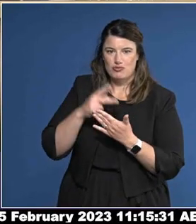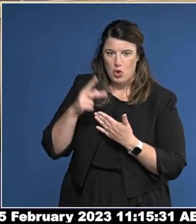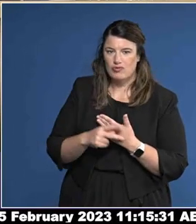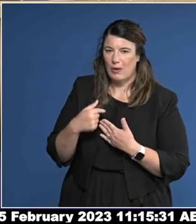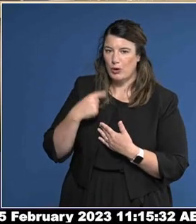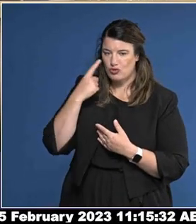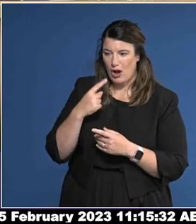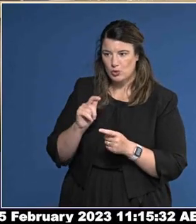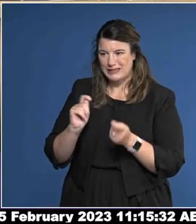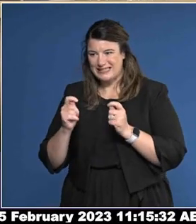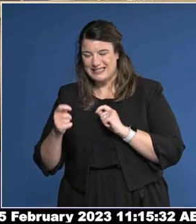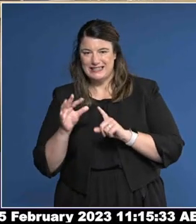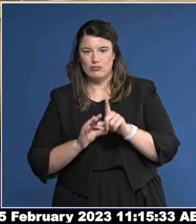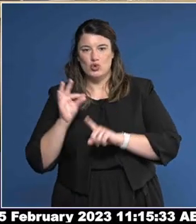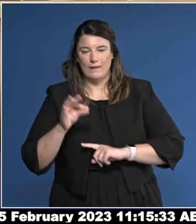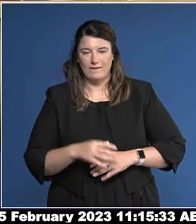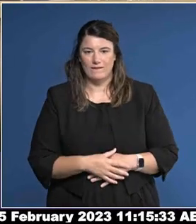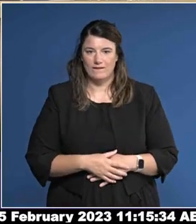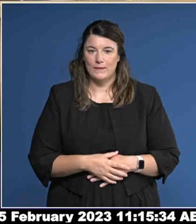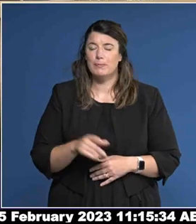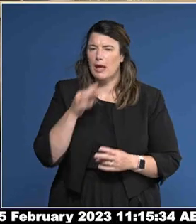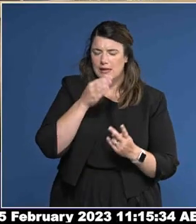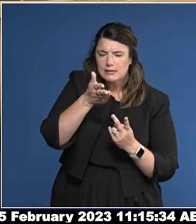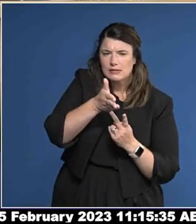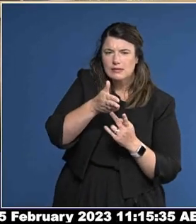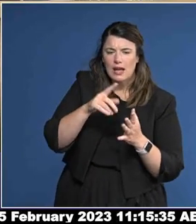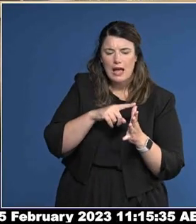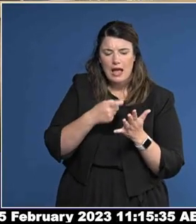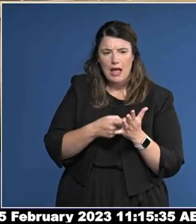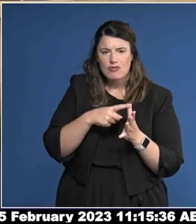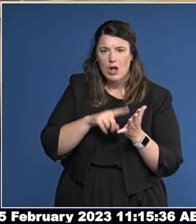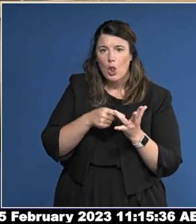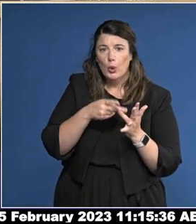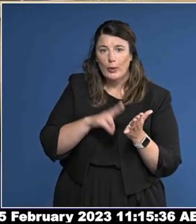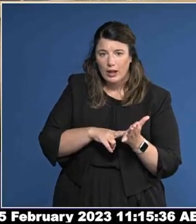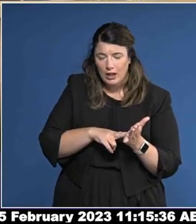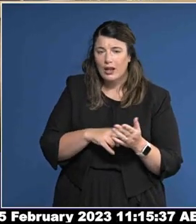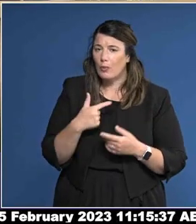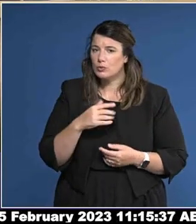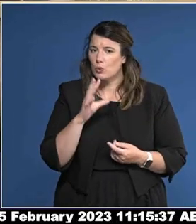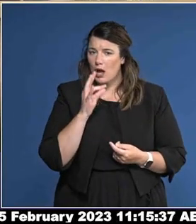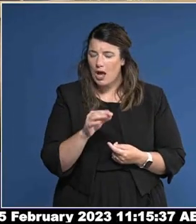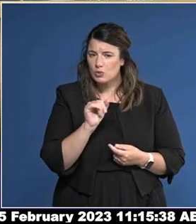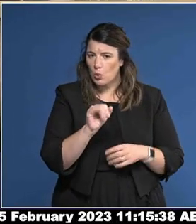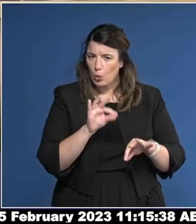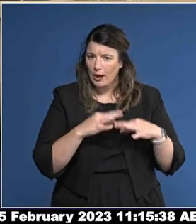So at Araluen, do you have challenges in relation to support workers or